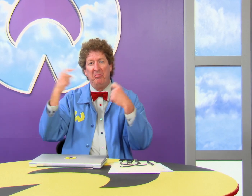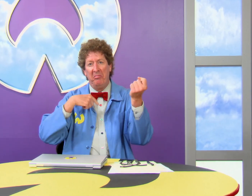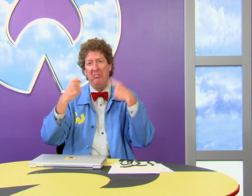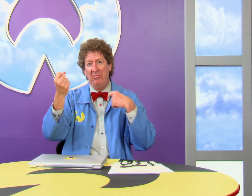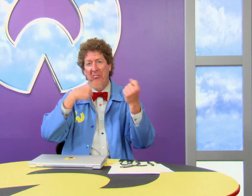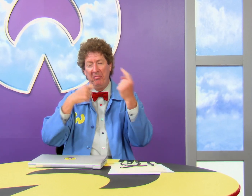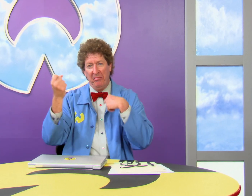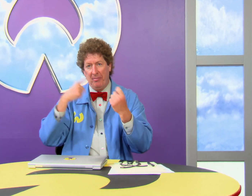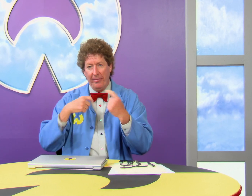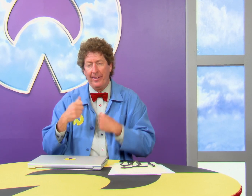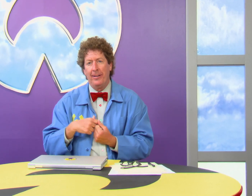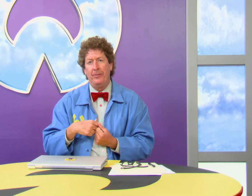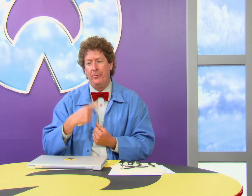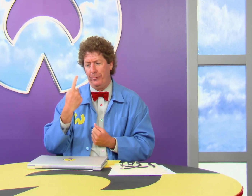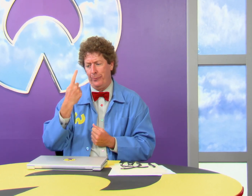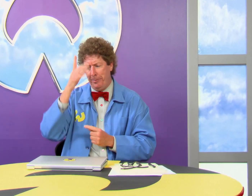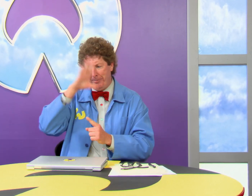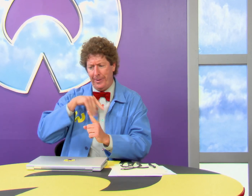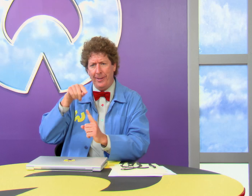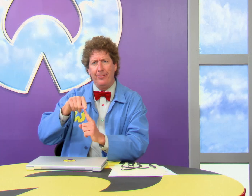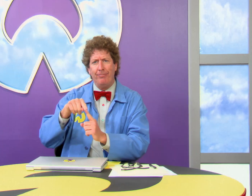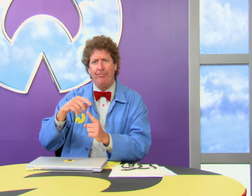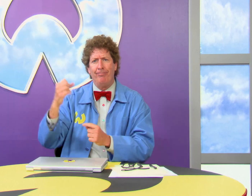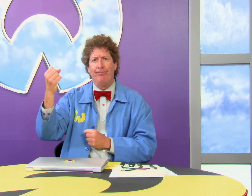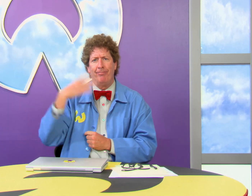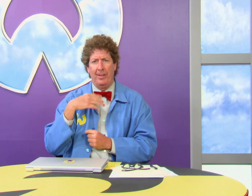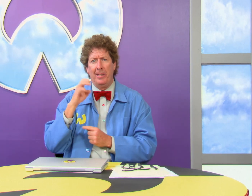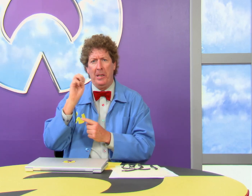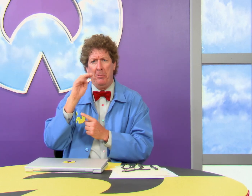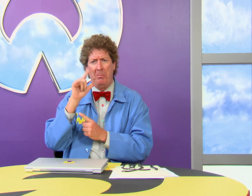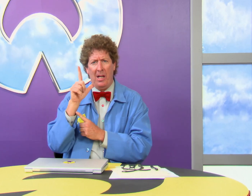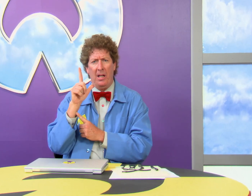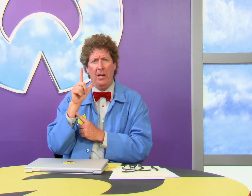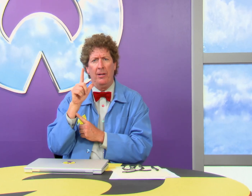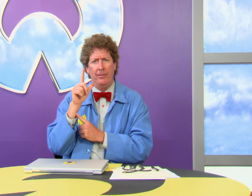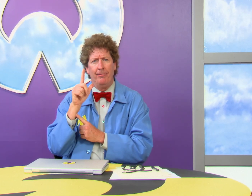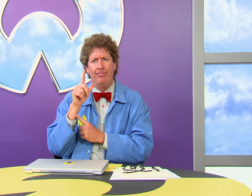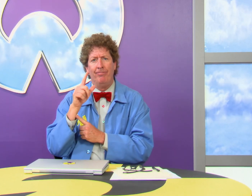I GET A LOT OF IT. ONE MAN SENT ME AN EMAIL.